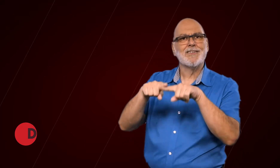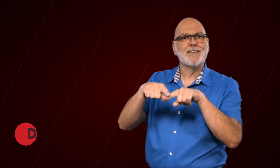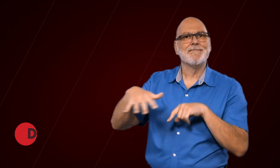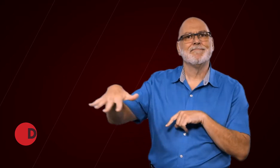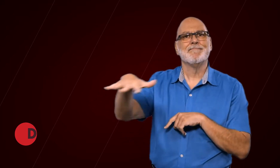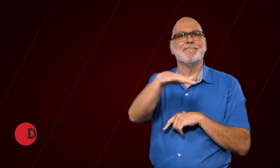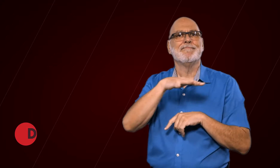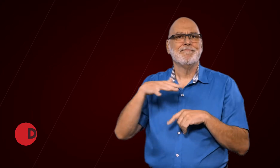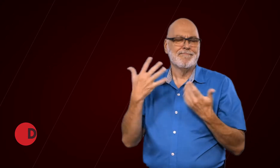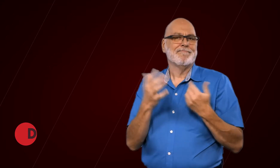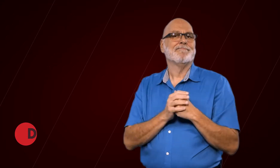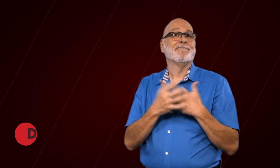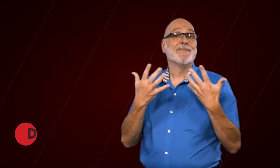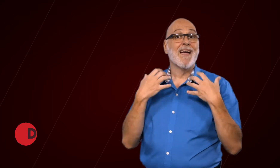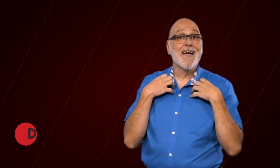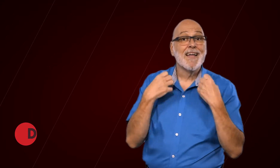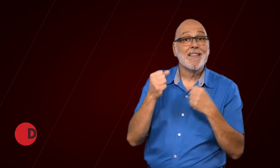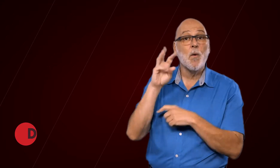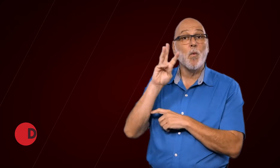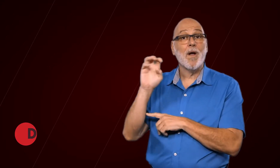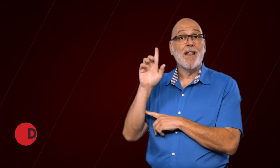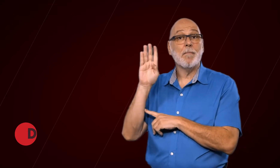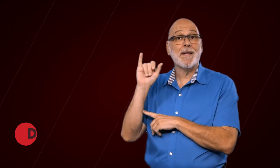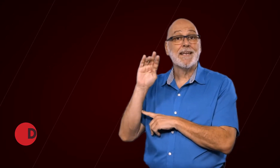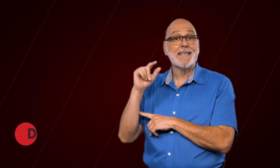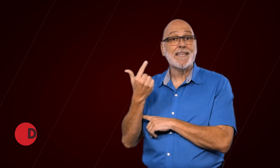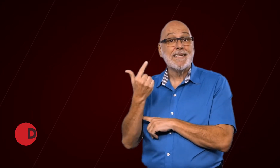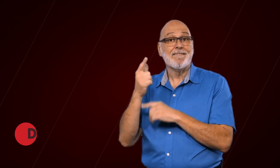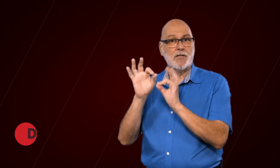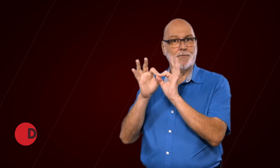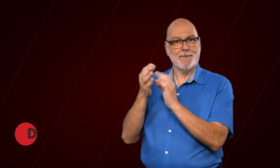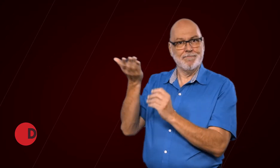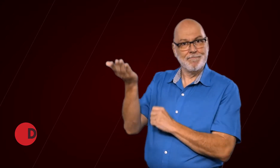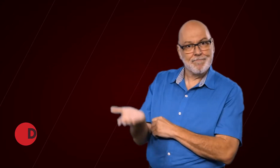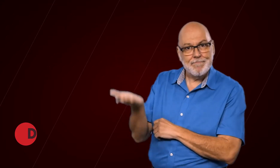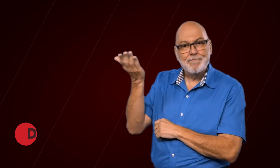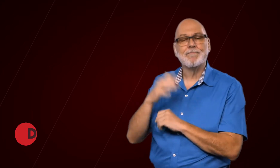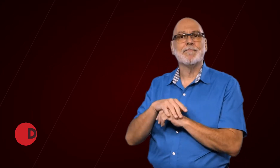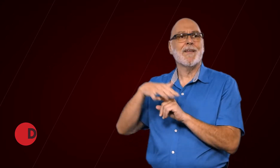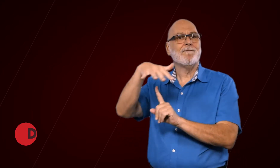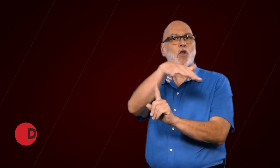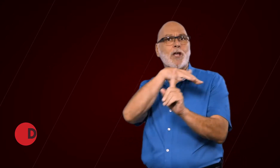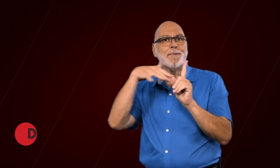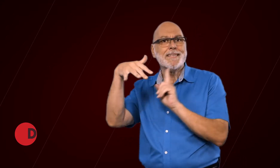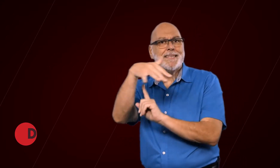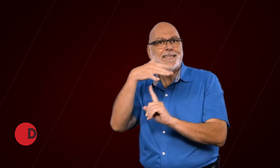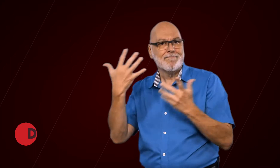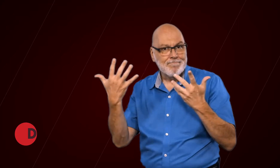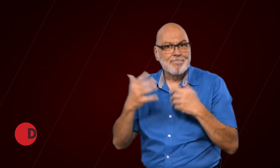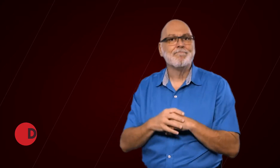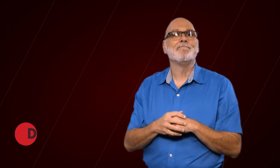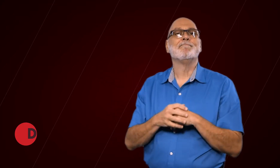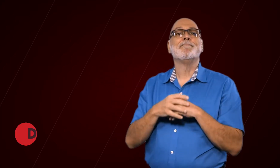to promote the health and wellbeing of interpreters working in these environments,